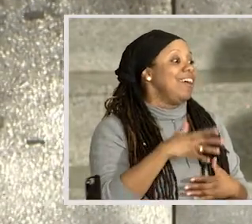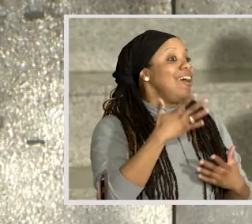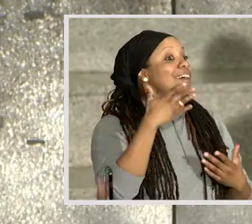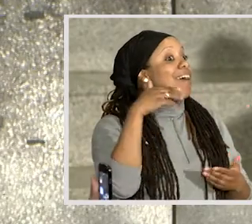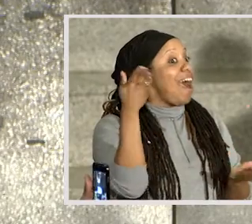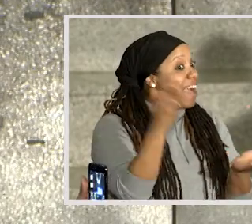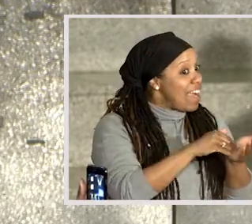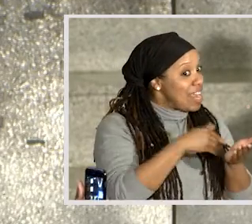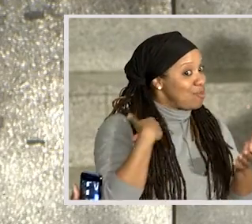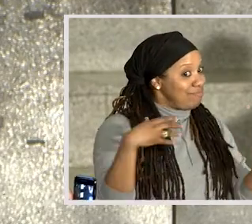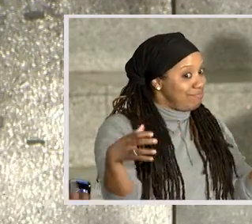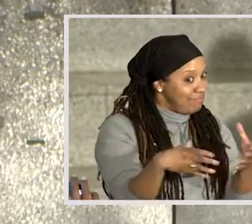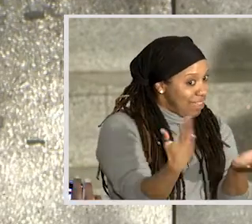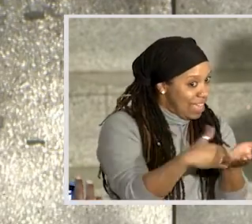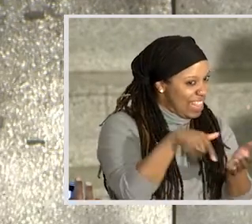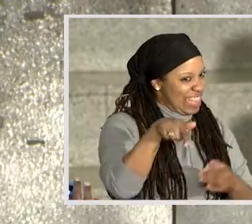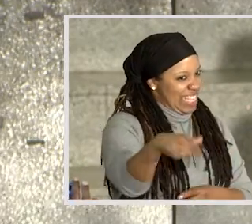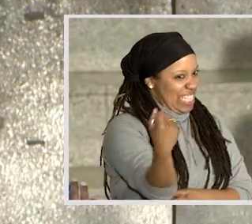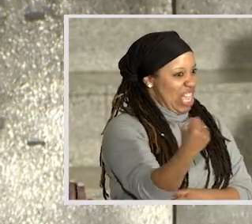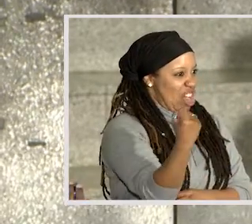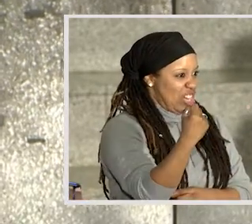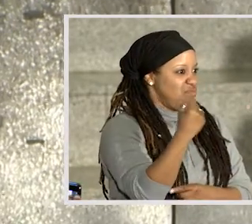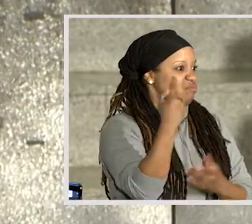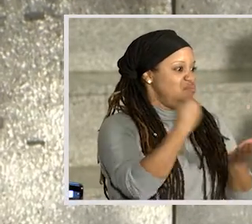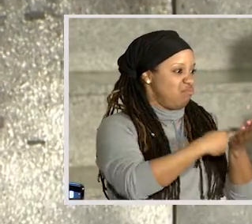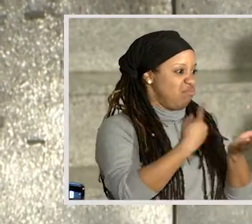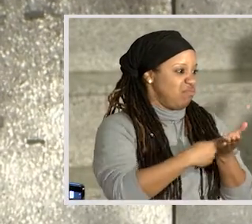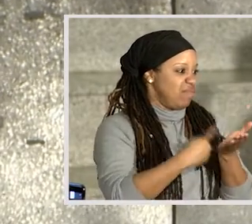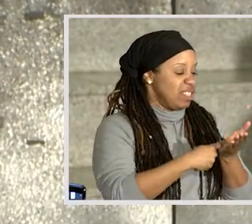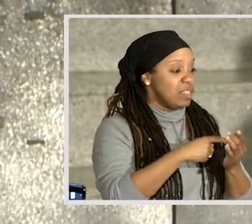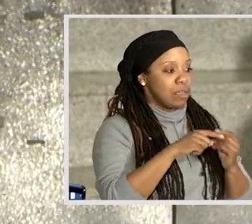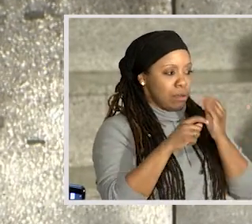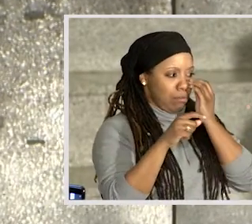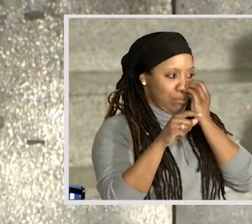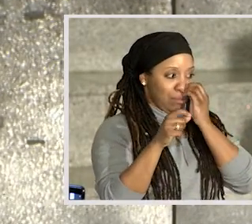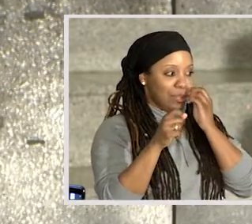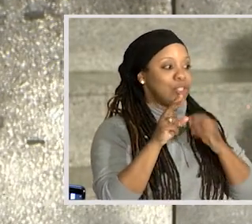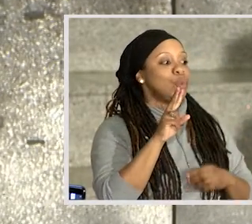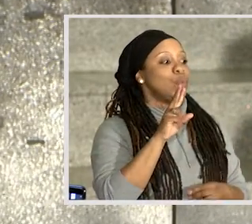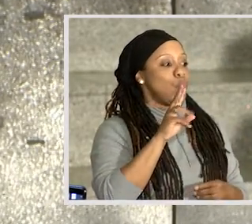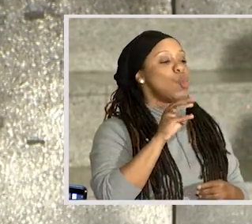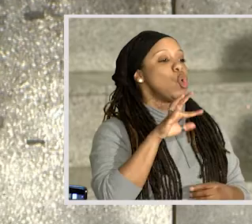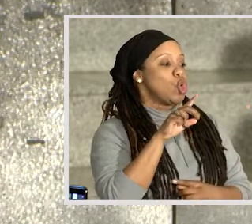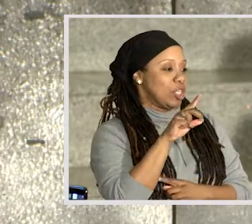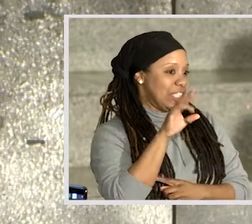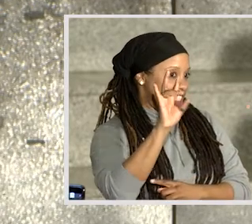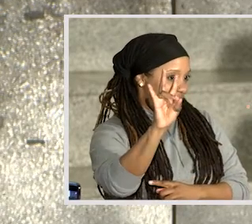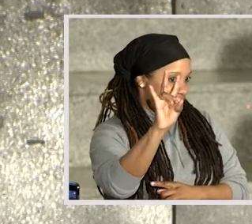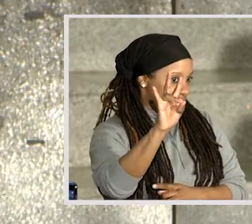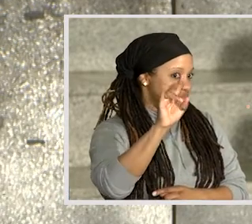OR IS THAT COLUMBIA HEIGHTS? SATURDAY AT D.O.E.S. HEADQUARTERS AND AGAIN ON MONDAY AT THE COLUMBIA HEIGHTS